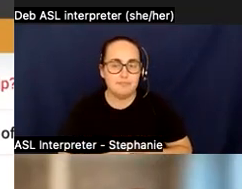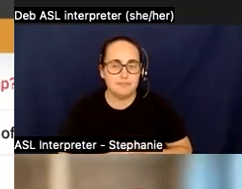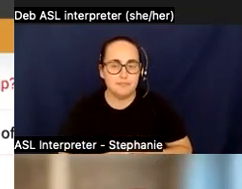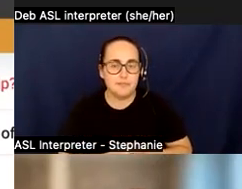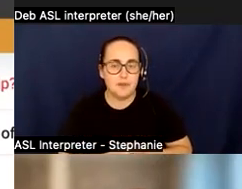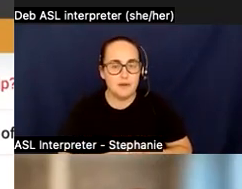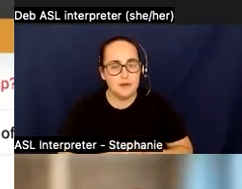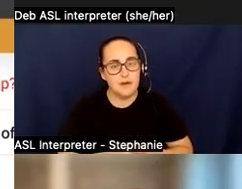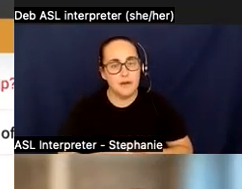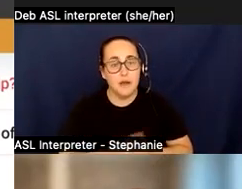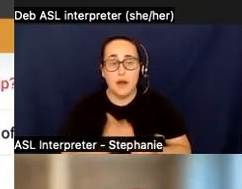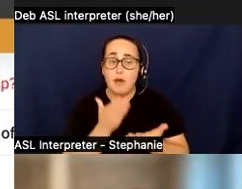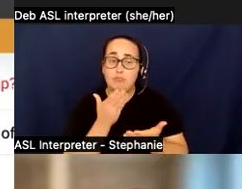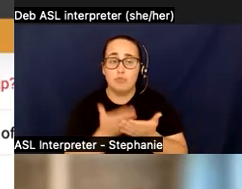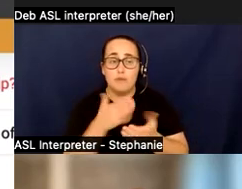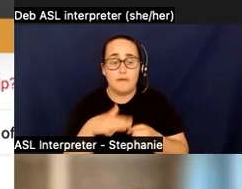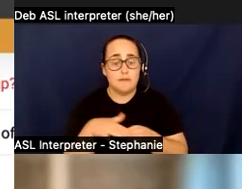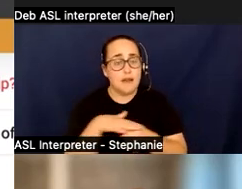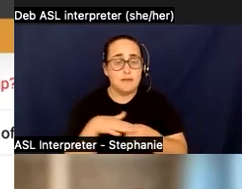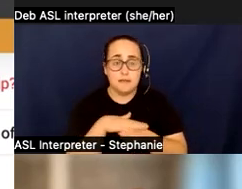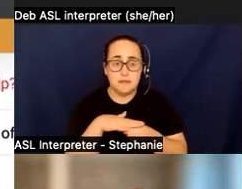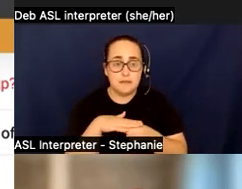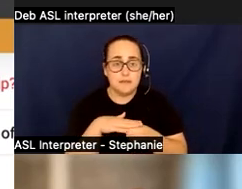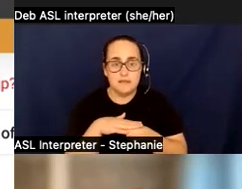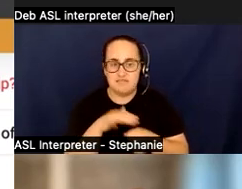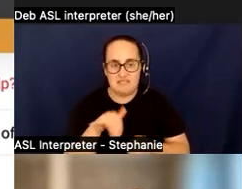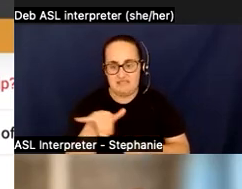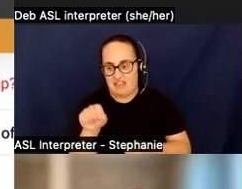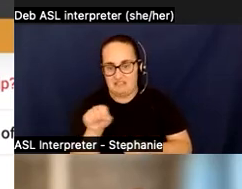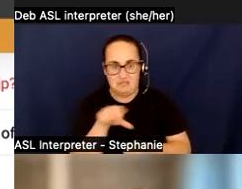Proof of Site. we have a yes or no question here. Very simple, just let us know if you